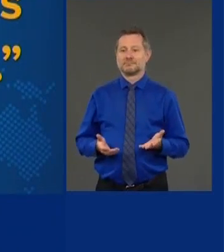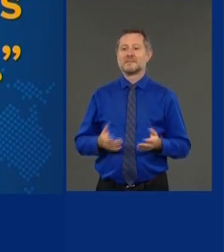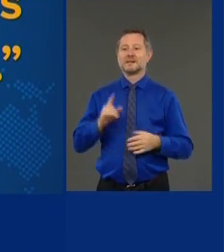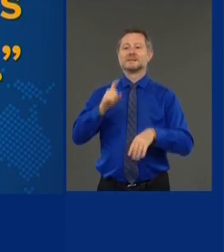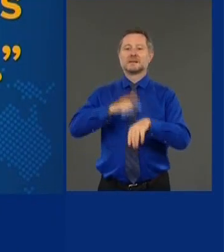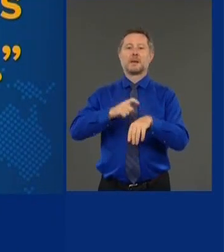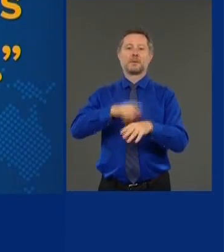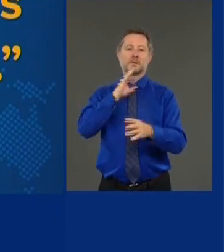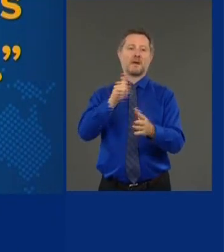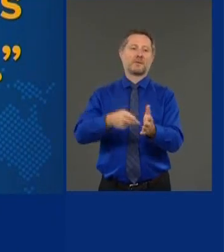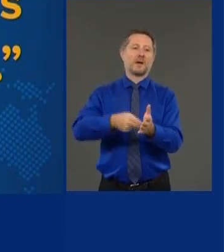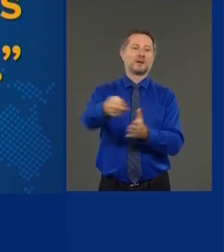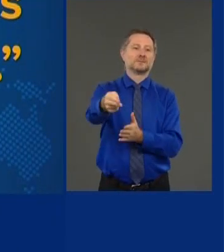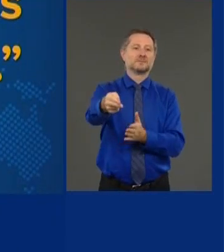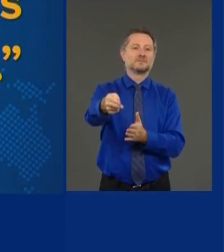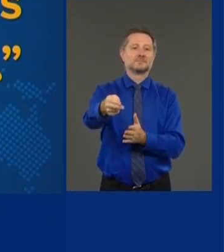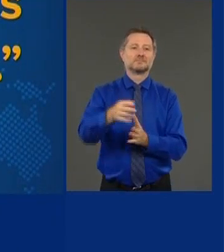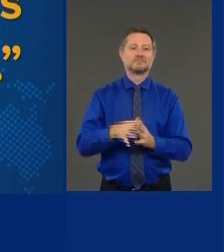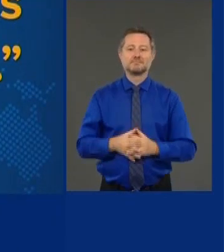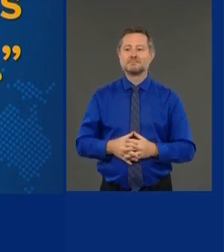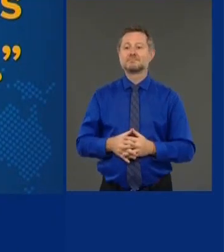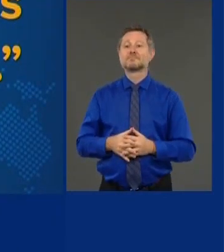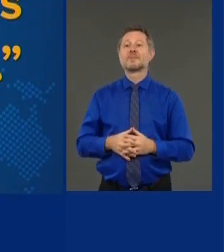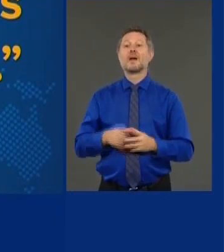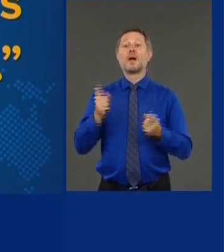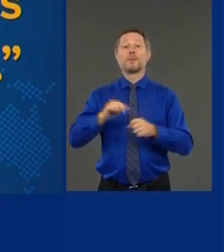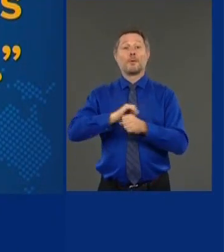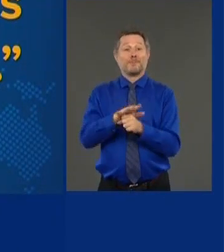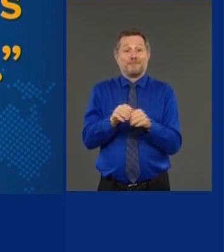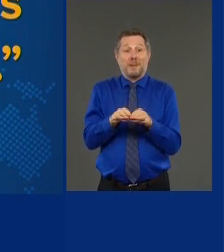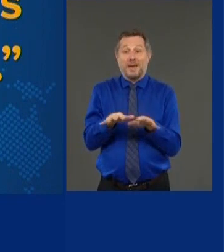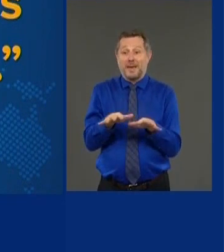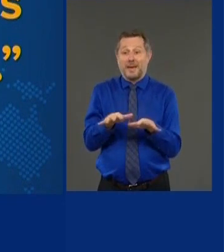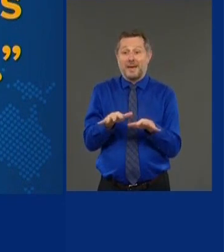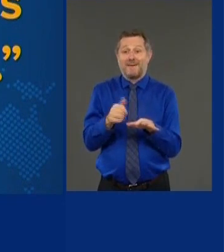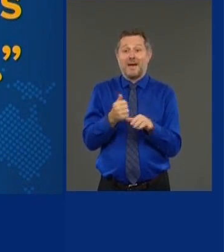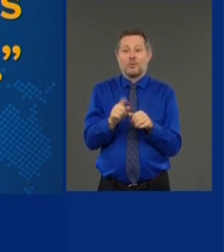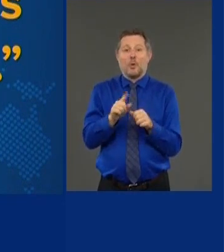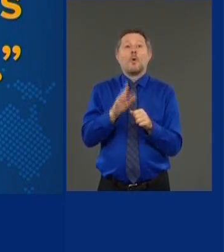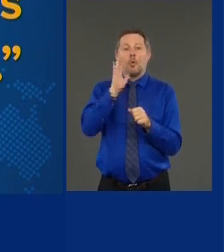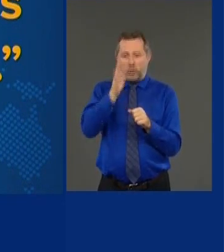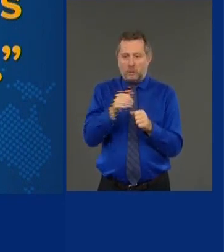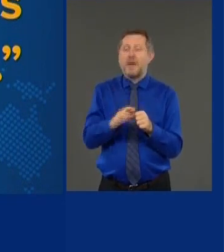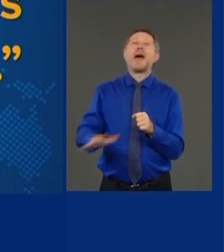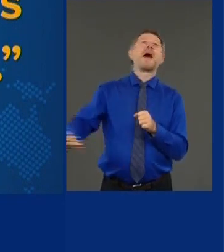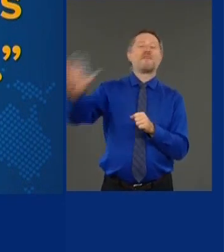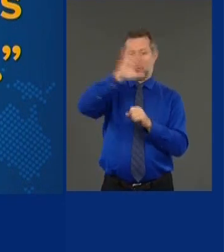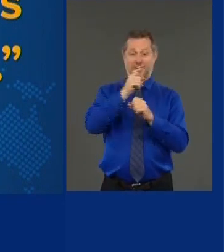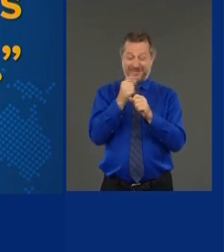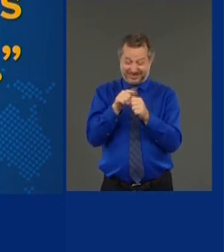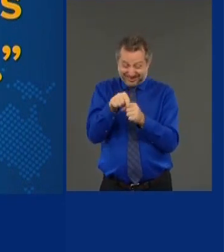WHICH IS WHAT THIS PRESIDENT DID. START WITH THE TRUTH.